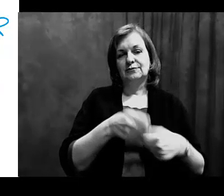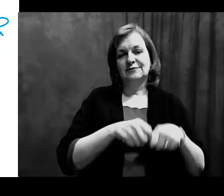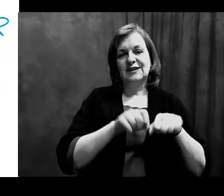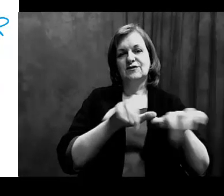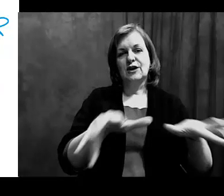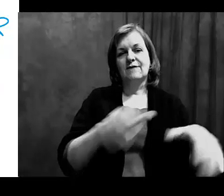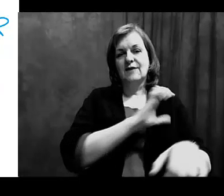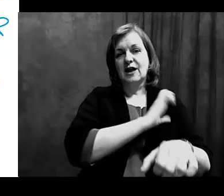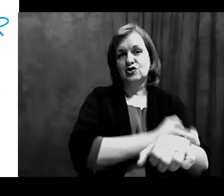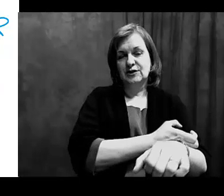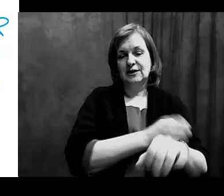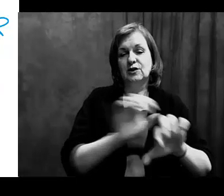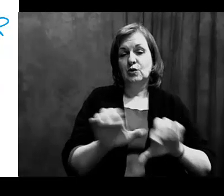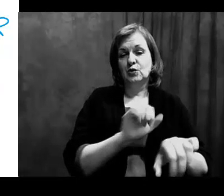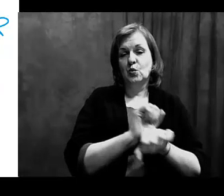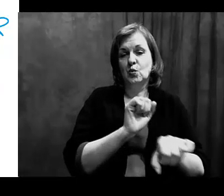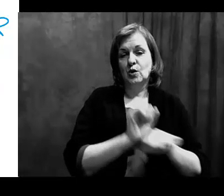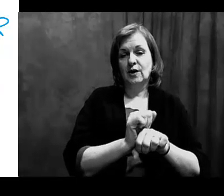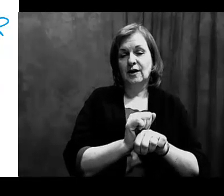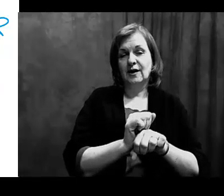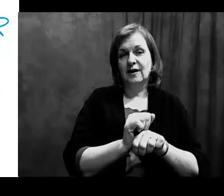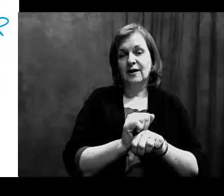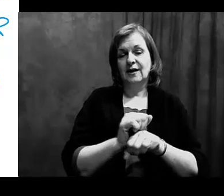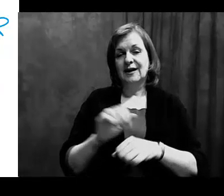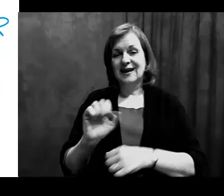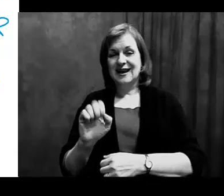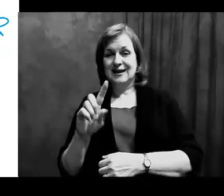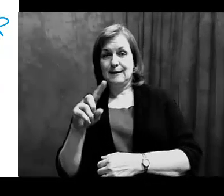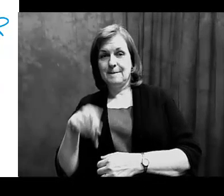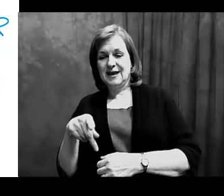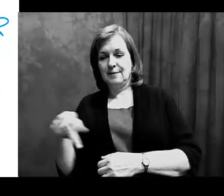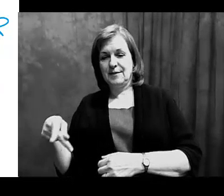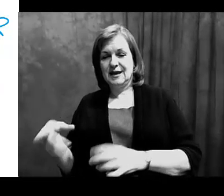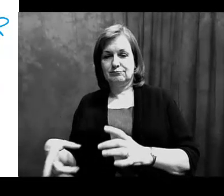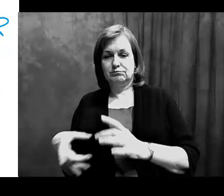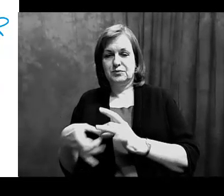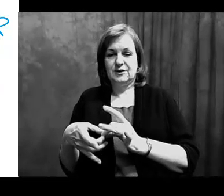reactions put a phosphate back on - we create more ATP this potential or stored energy